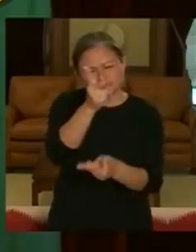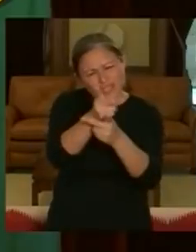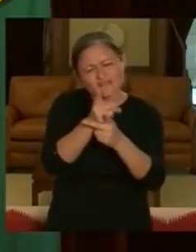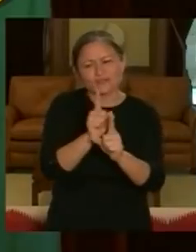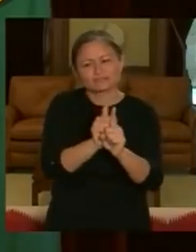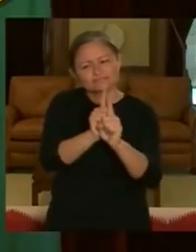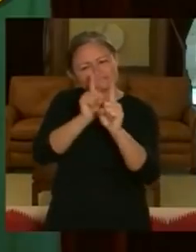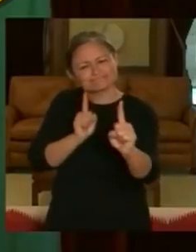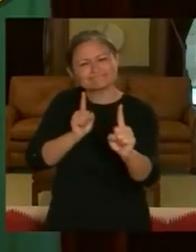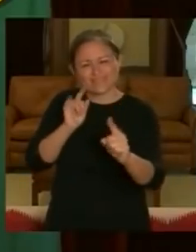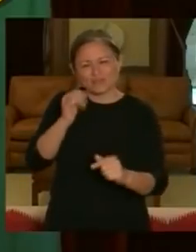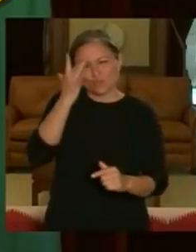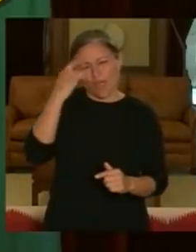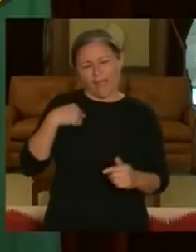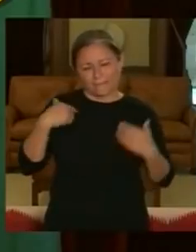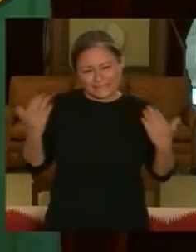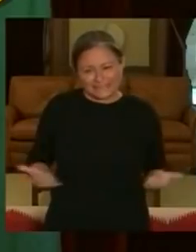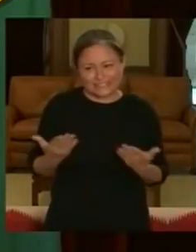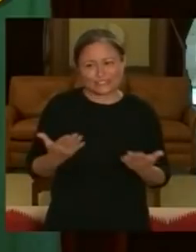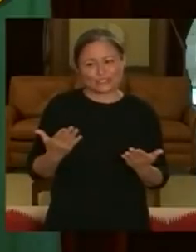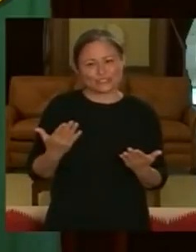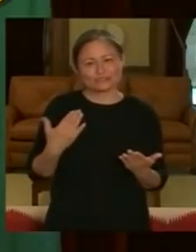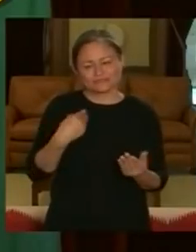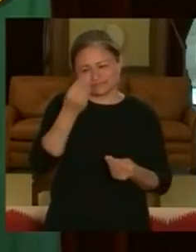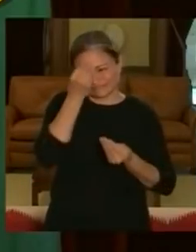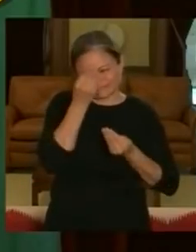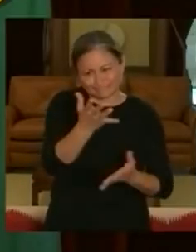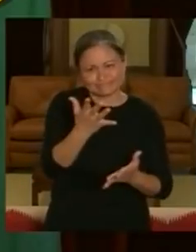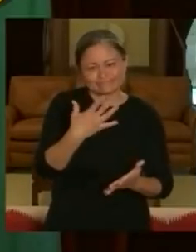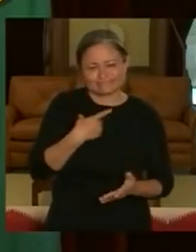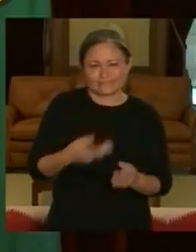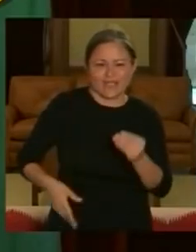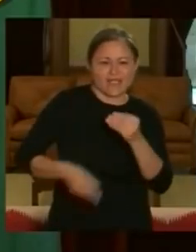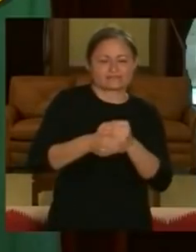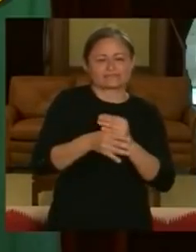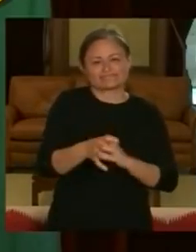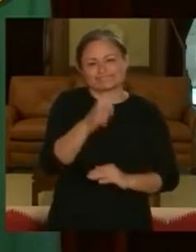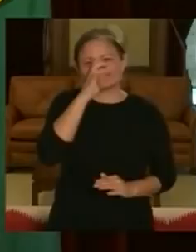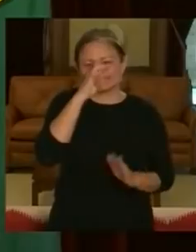BUT I HAVE HEARD FROM LOCAL OFFICIALS, OTHERS, THAT PEOPLE ARE NOT PRACTICING THESE